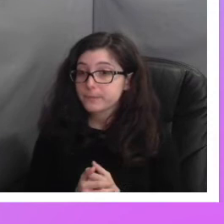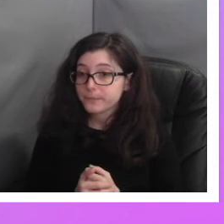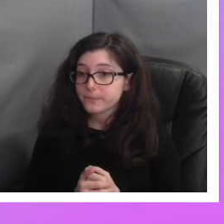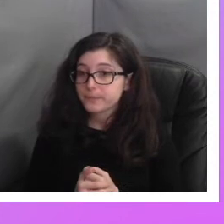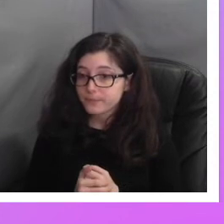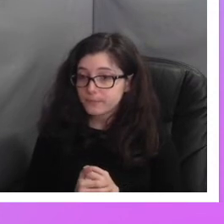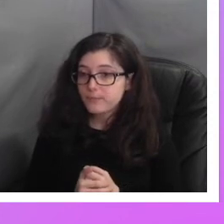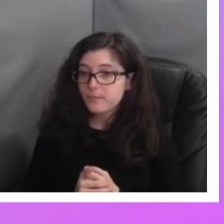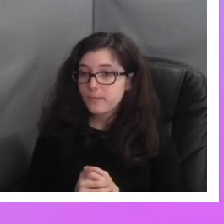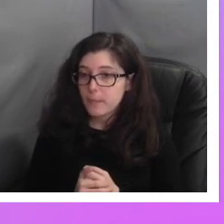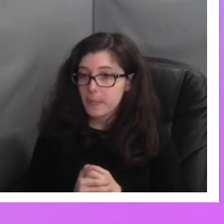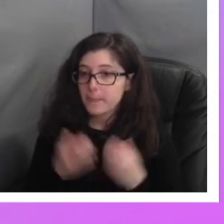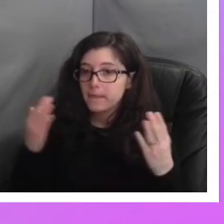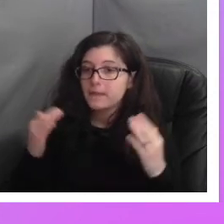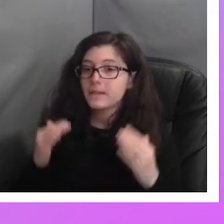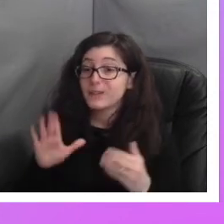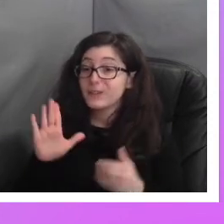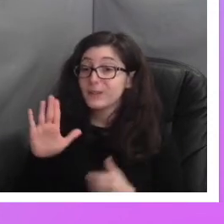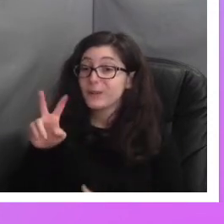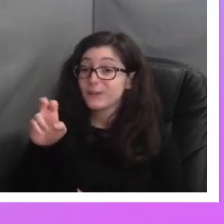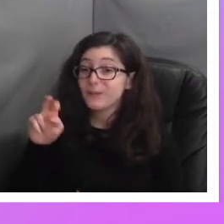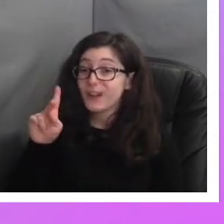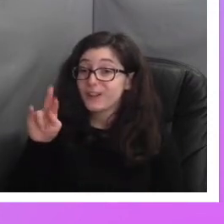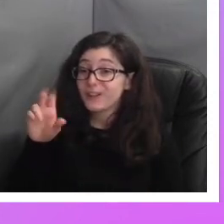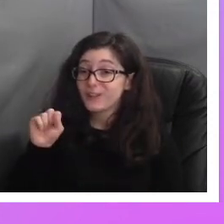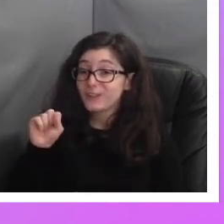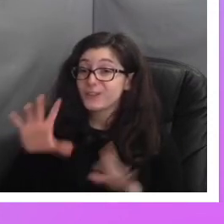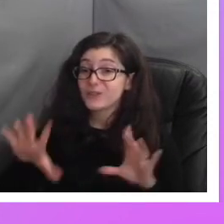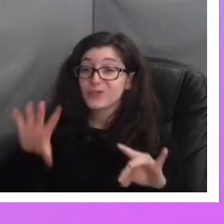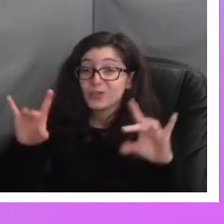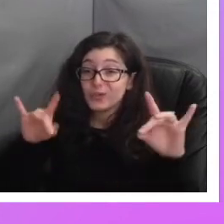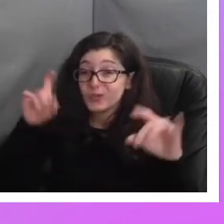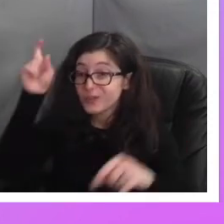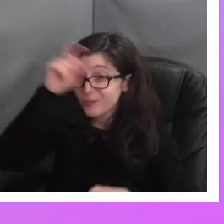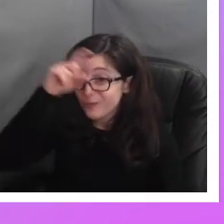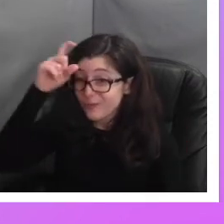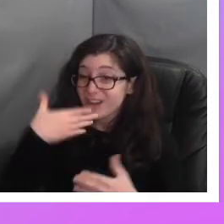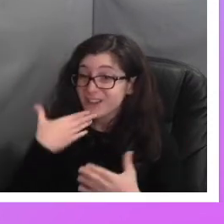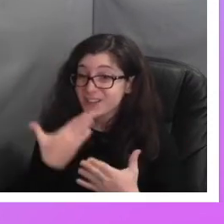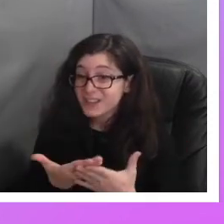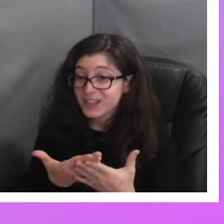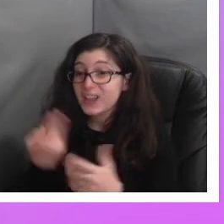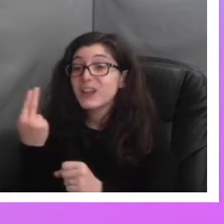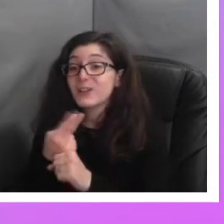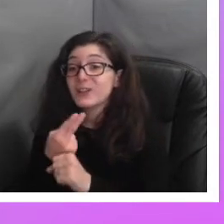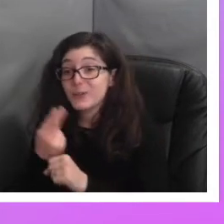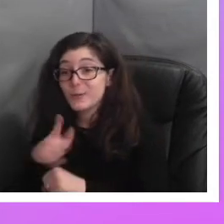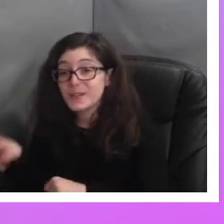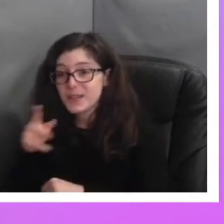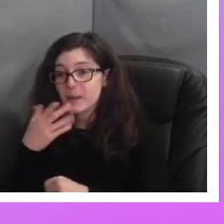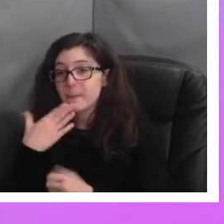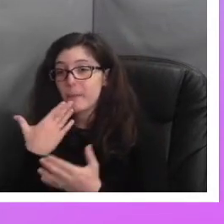Choose vendors wisely and use vendors wisely. It's important to have internal capacity